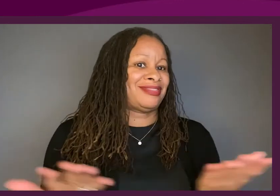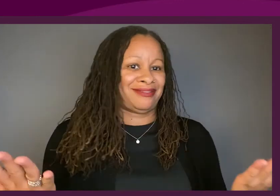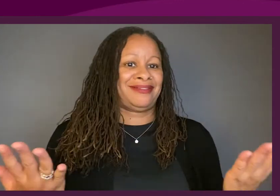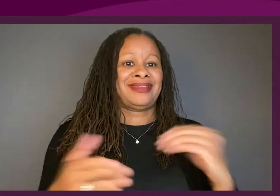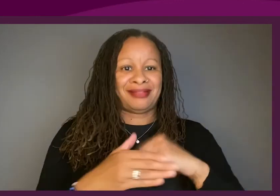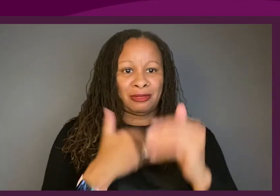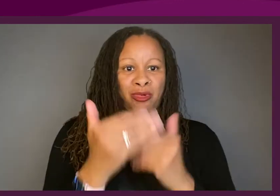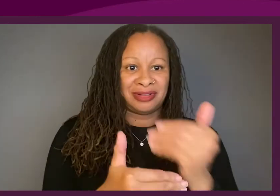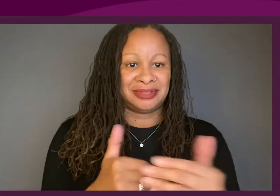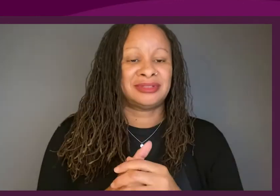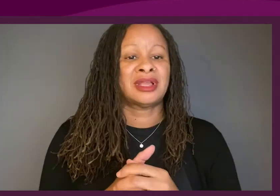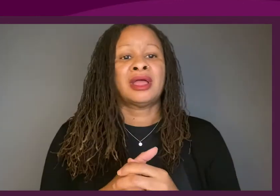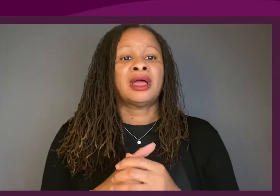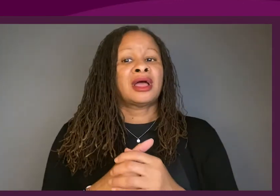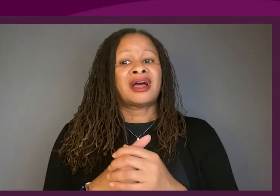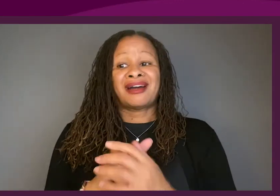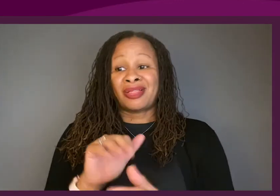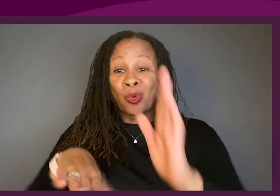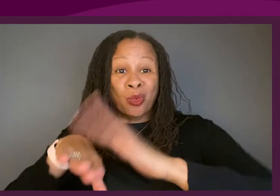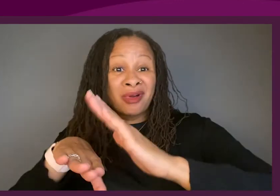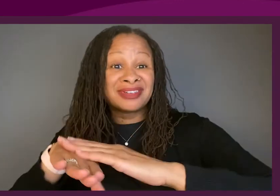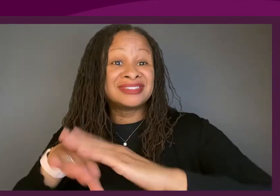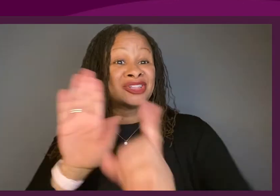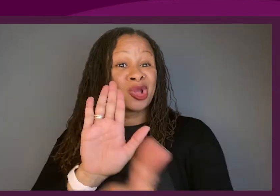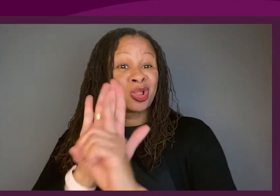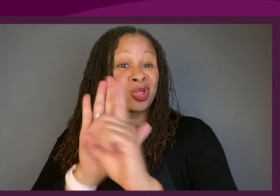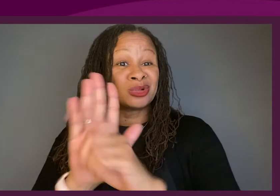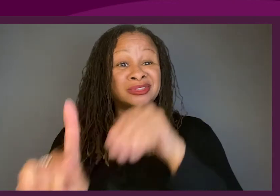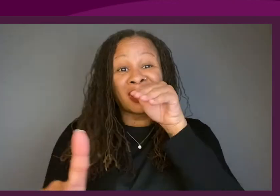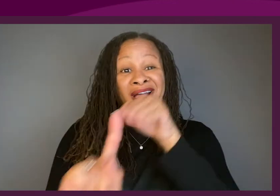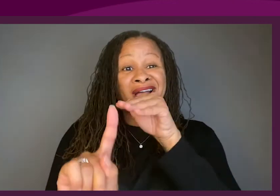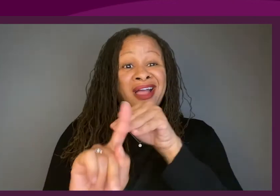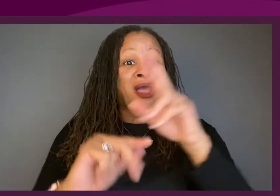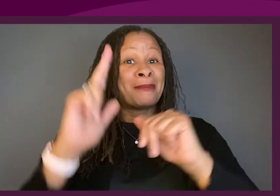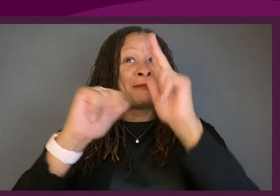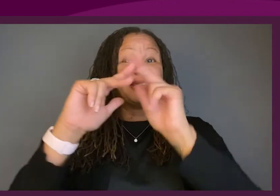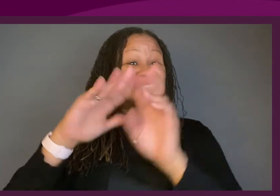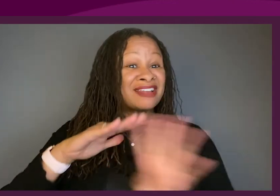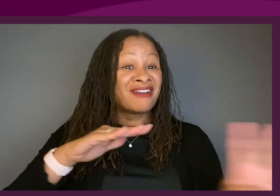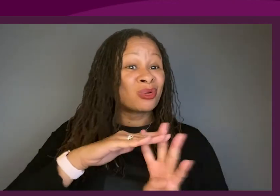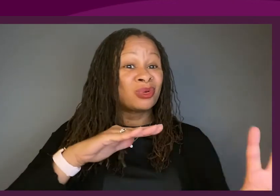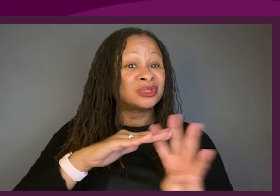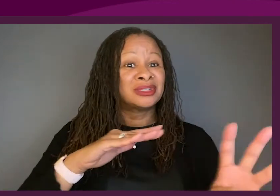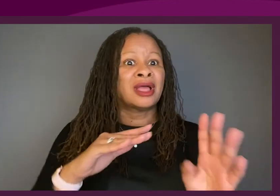building evacuation, multi-story buildings, how people get from one place to another,